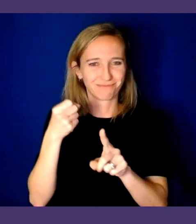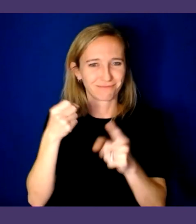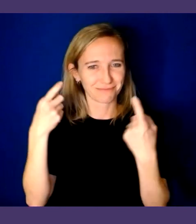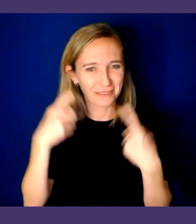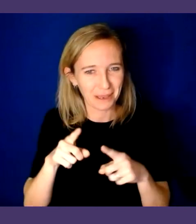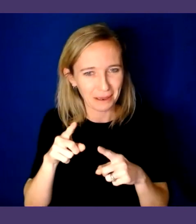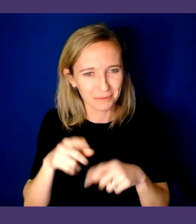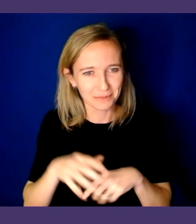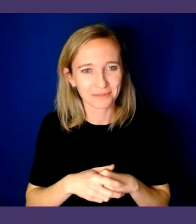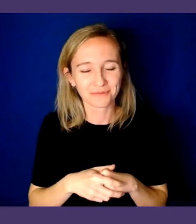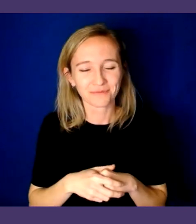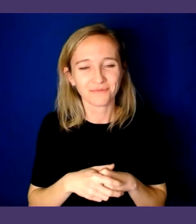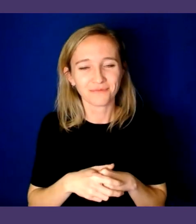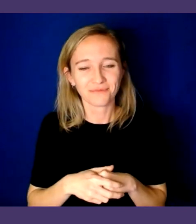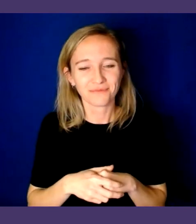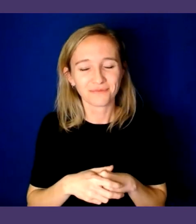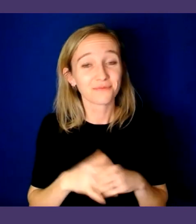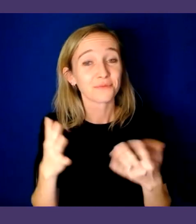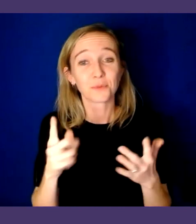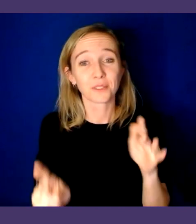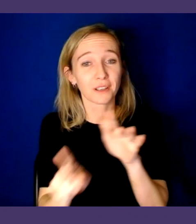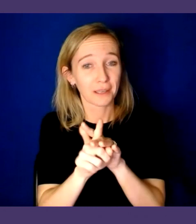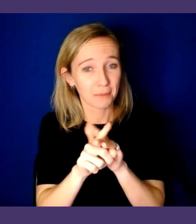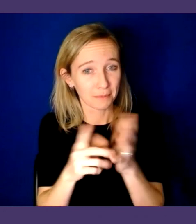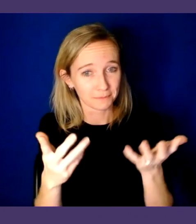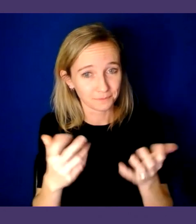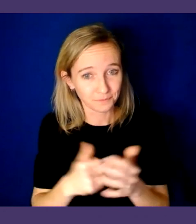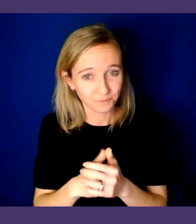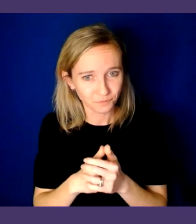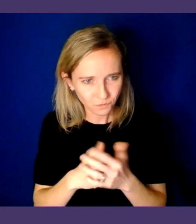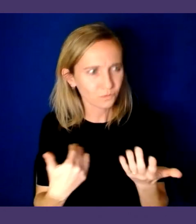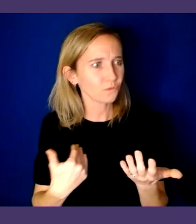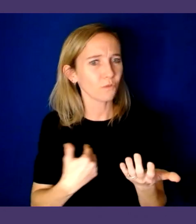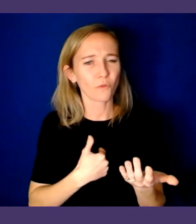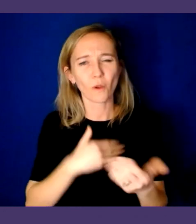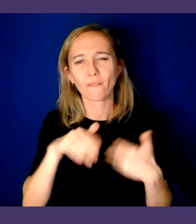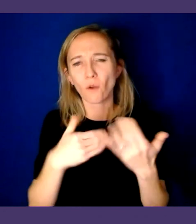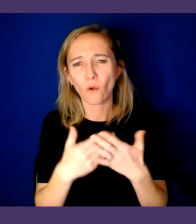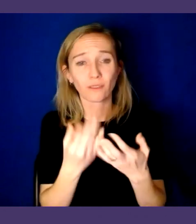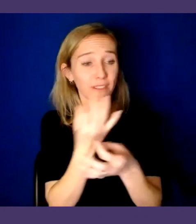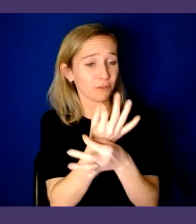But is that we do have all these free resources. We actually have a question,